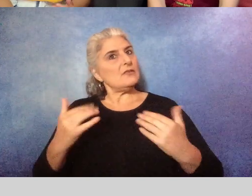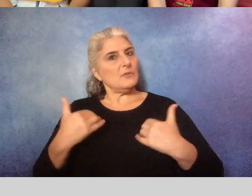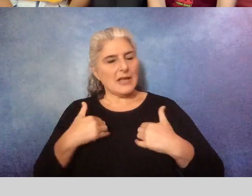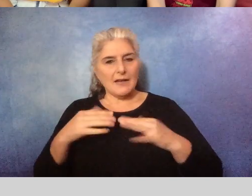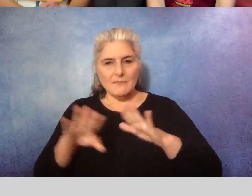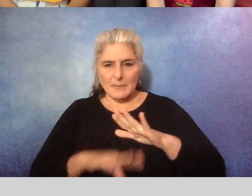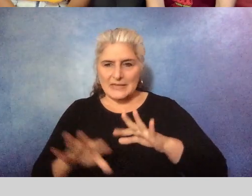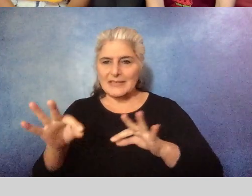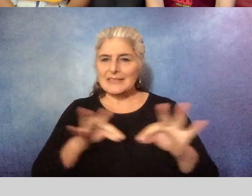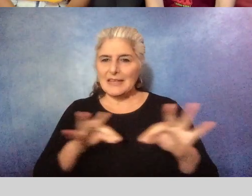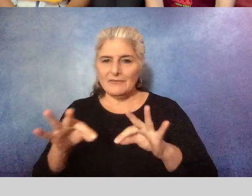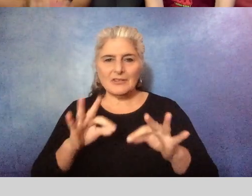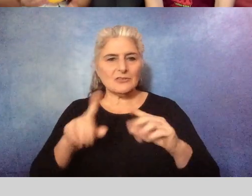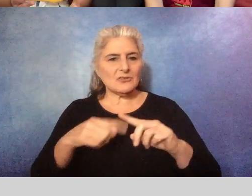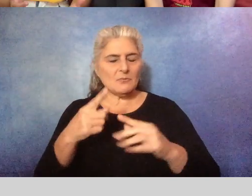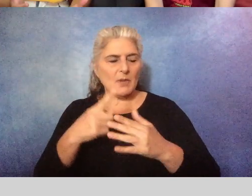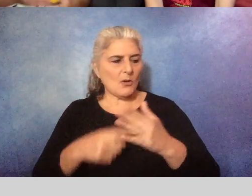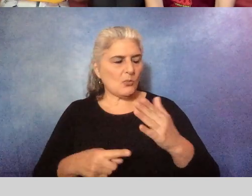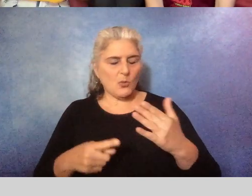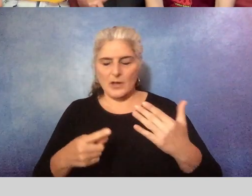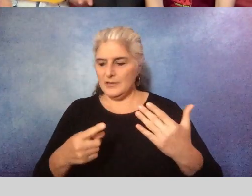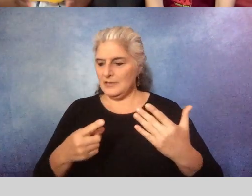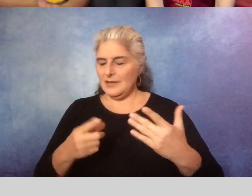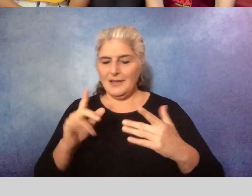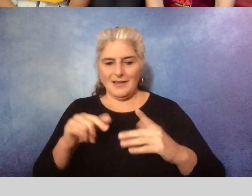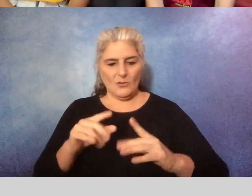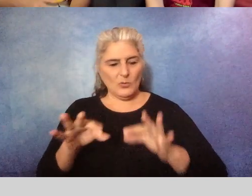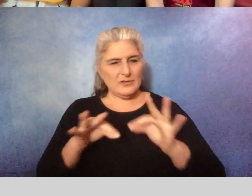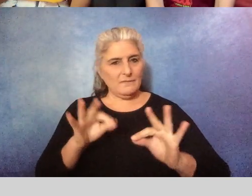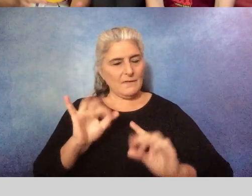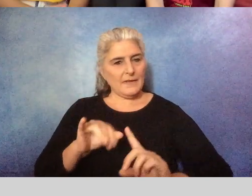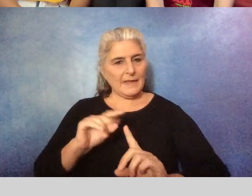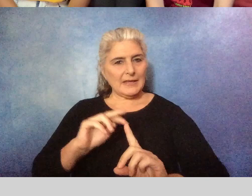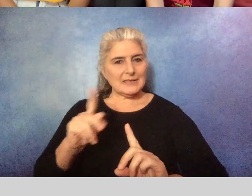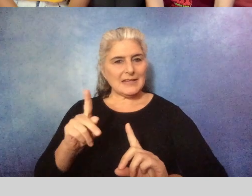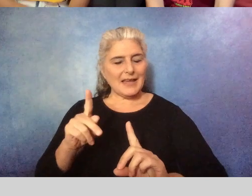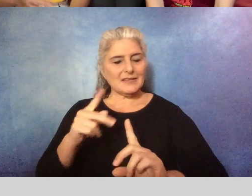of what a would define this task as achievable.